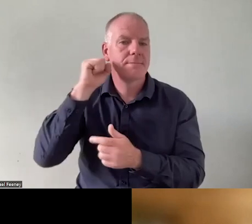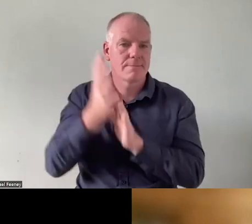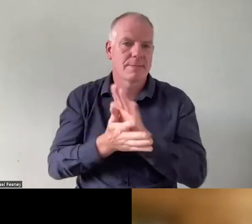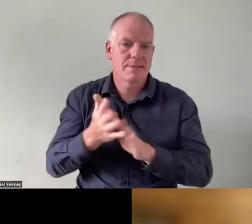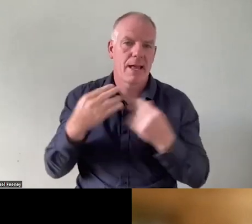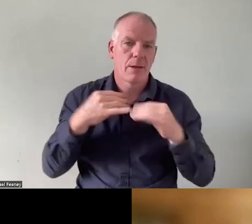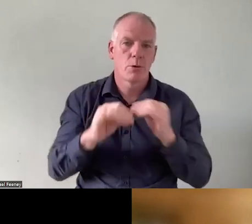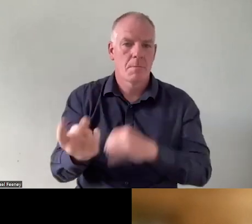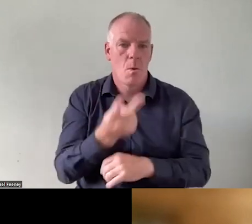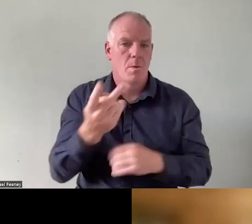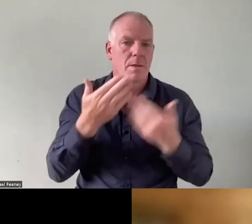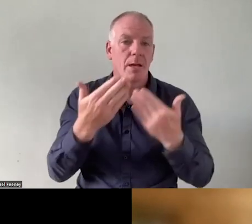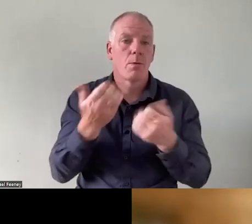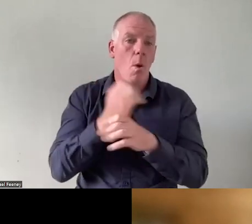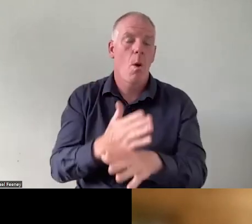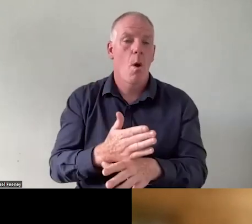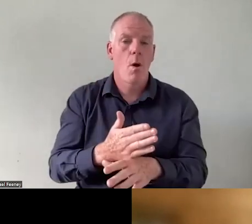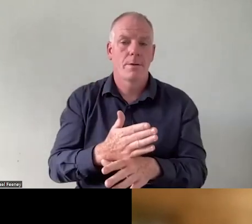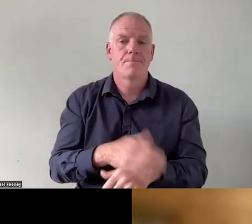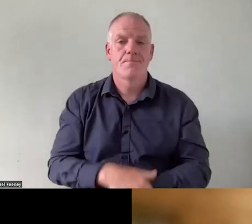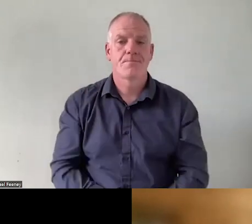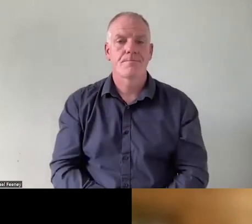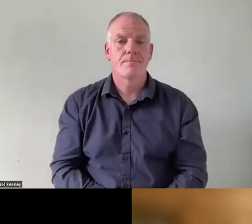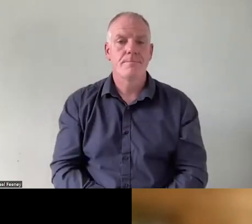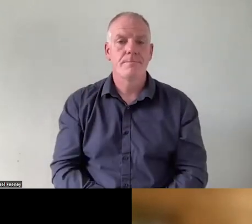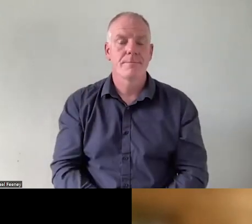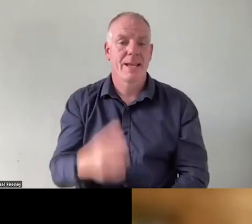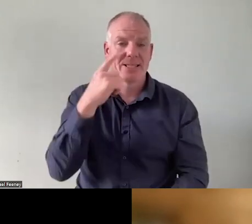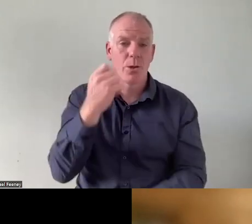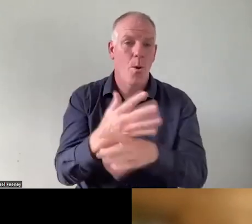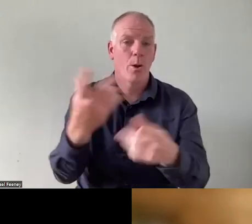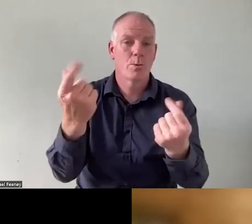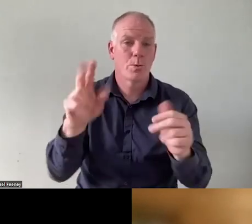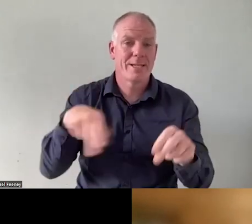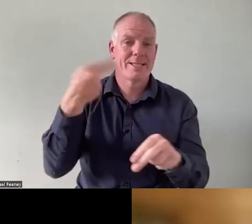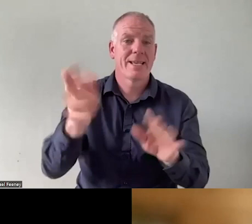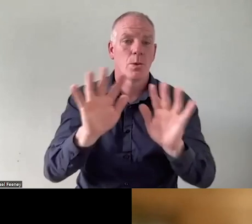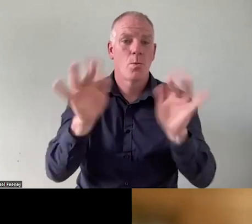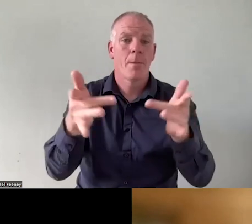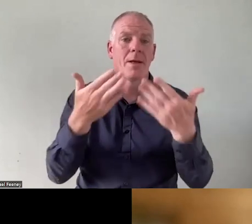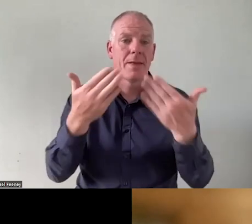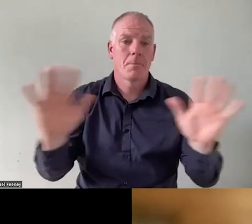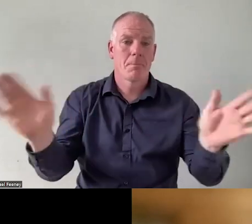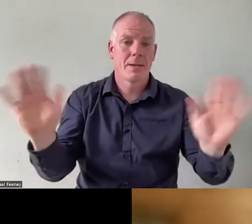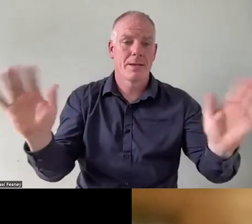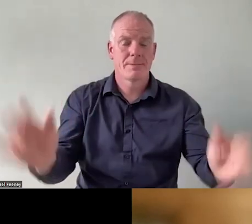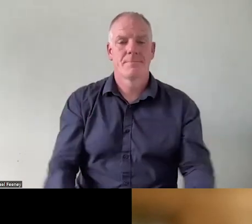Thanks very much, everybody, and we will, hopefully, see you at the next webinar. Thanks very much. – Thank you so much.